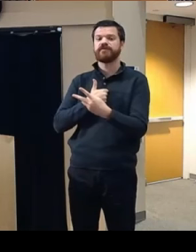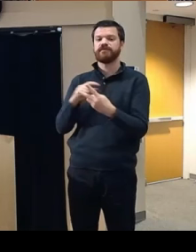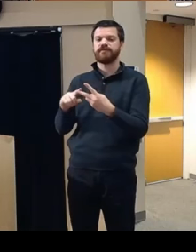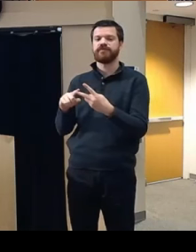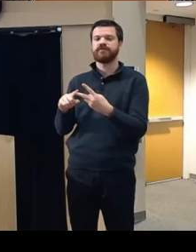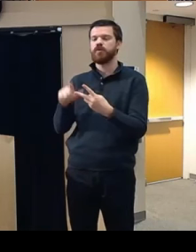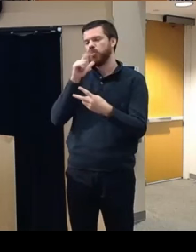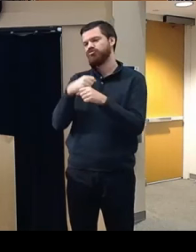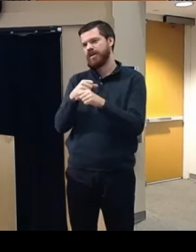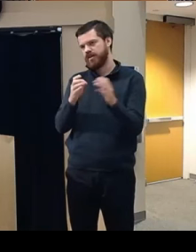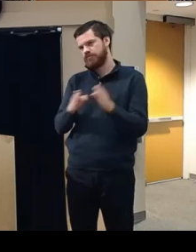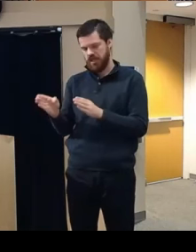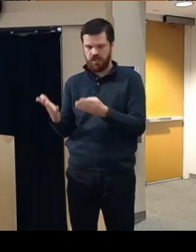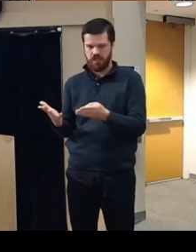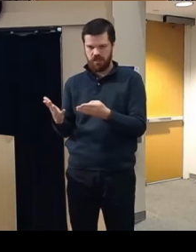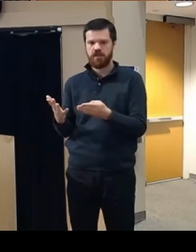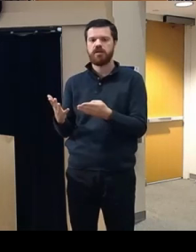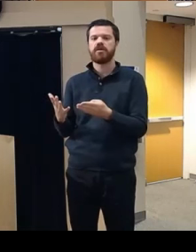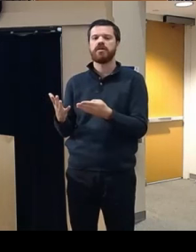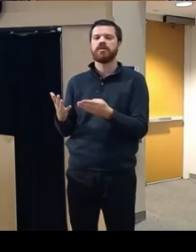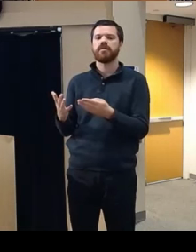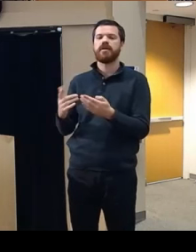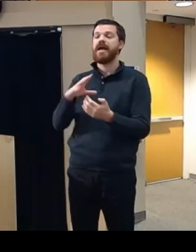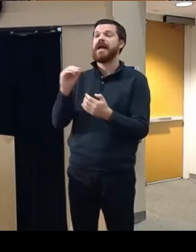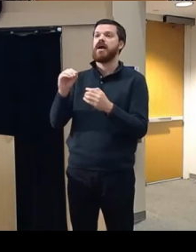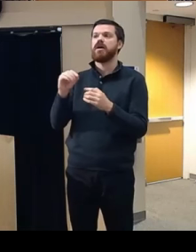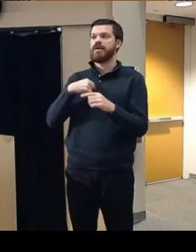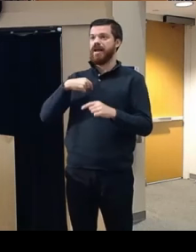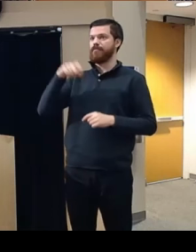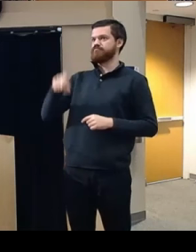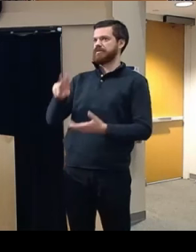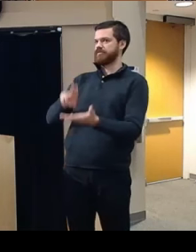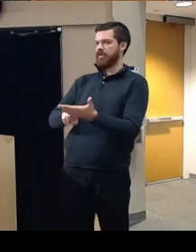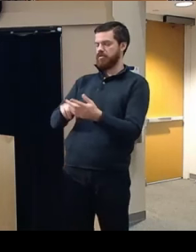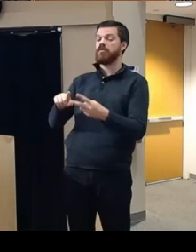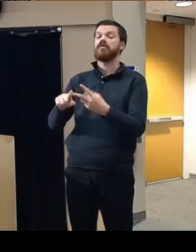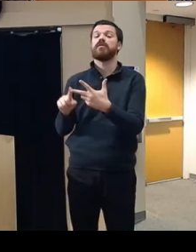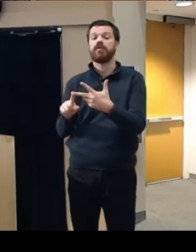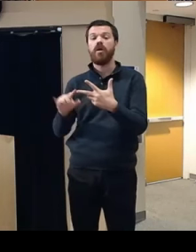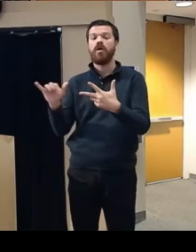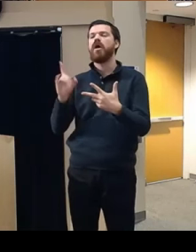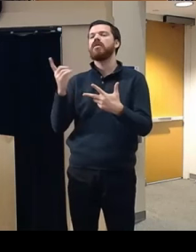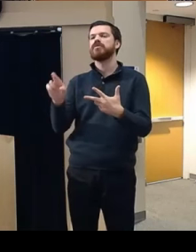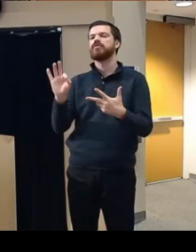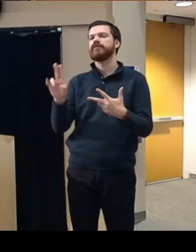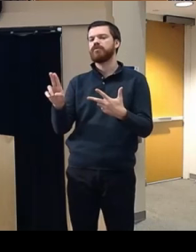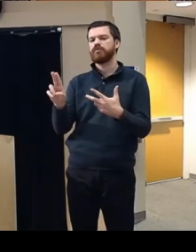created the plan and it has me as a person who must sign and then it pulls in Dr Fu because I